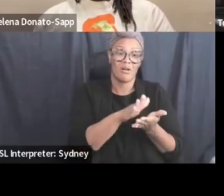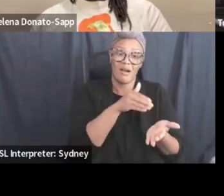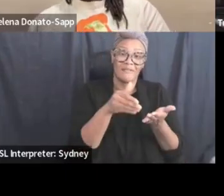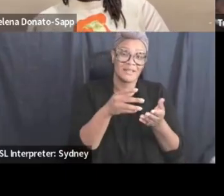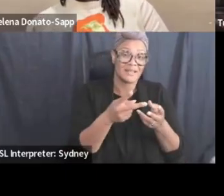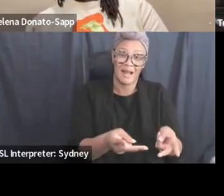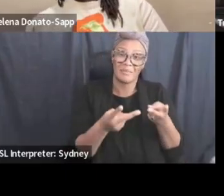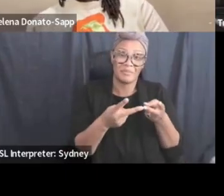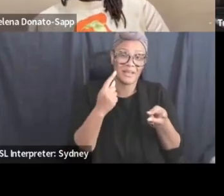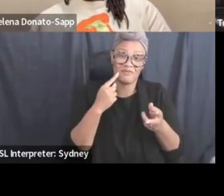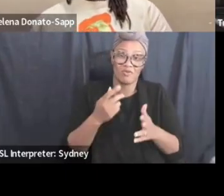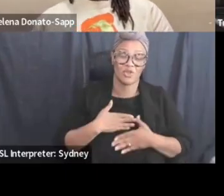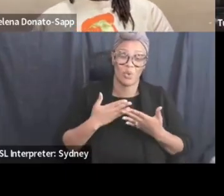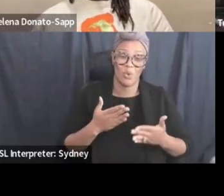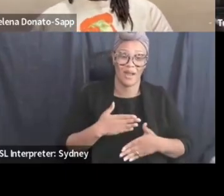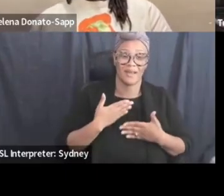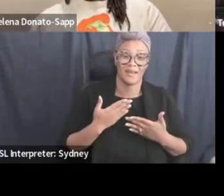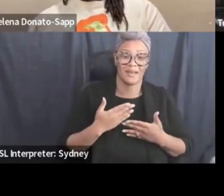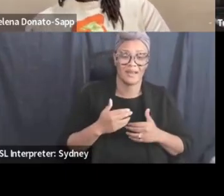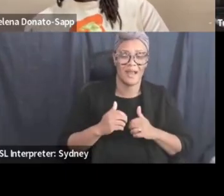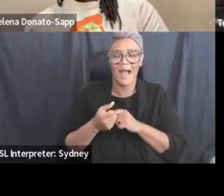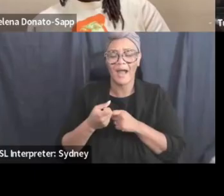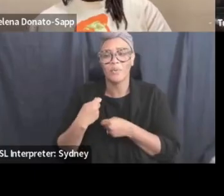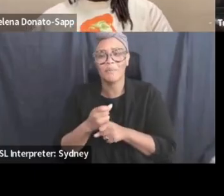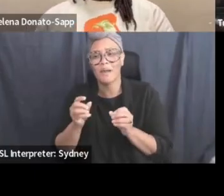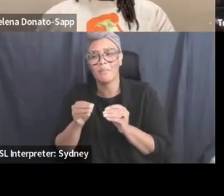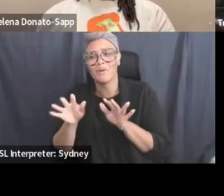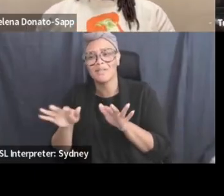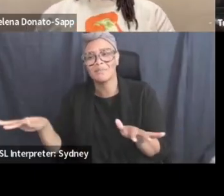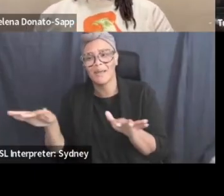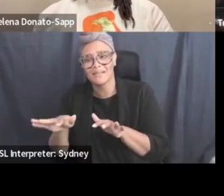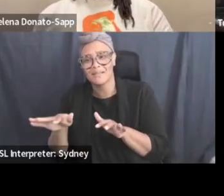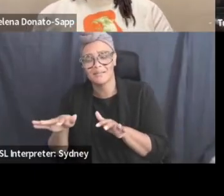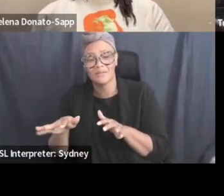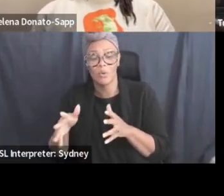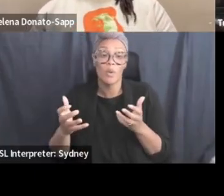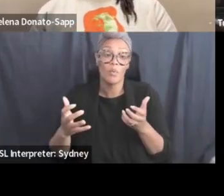We want to be in partnership but it's boring. We want to be in partnership but right like